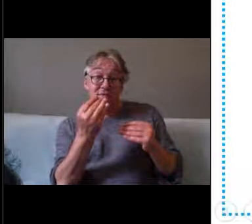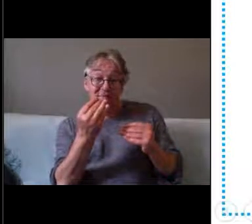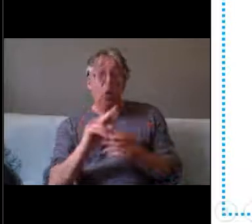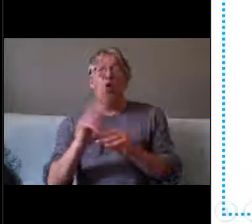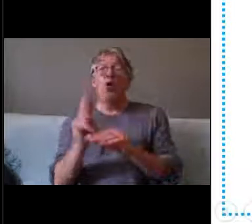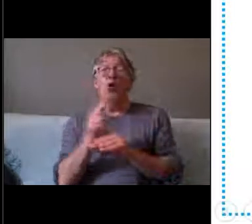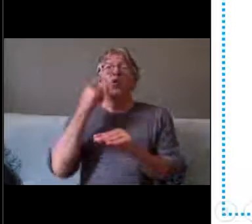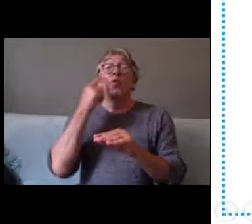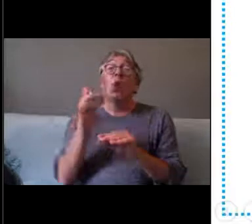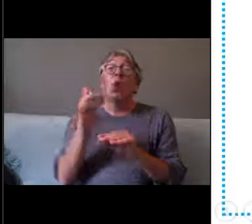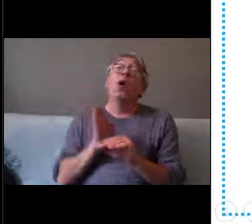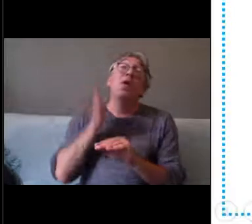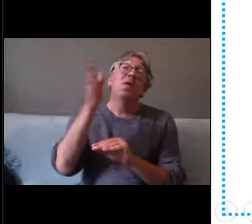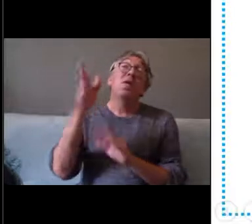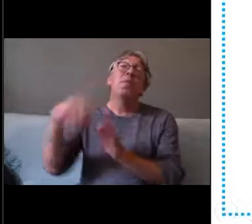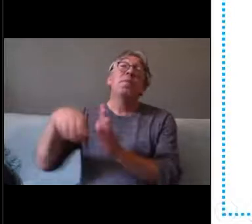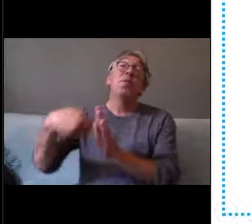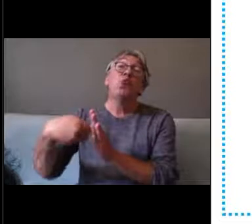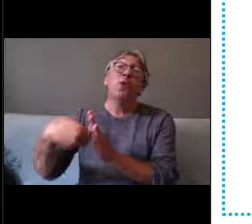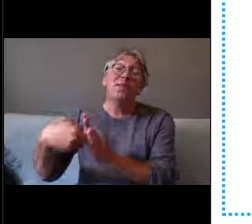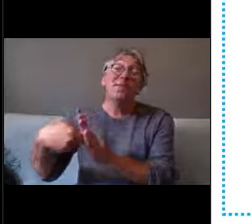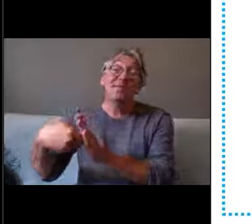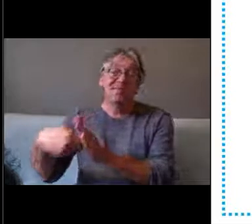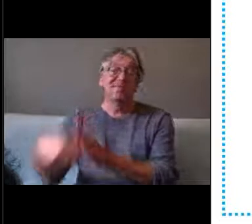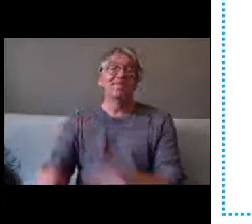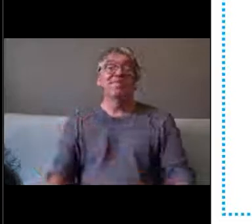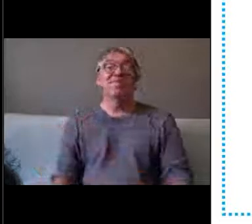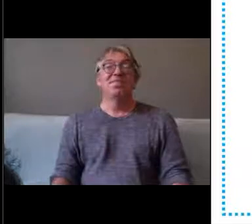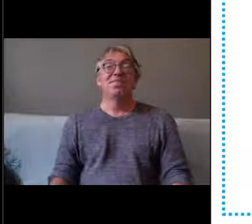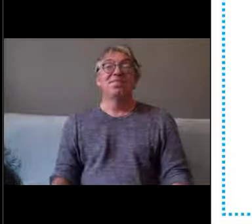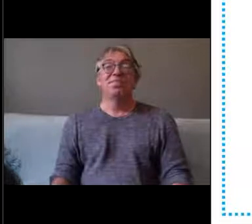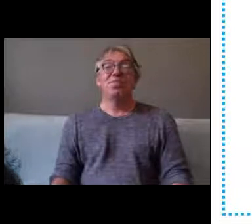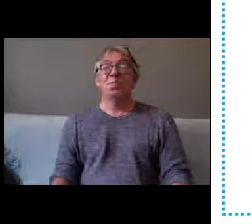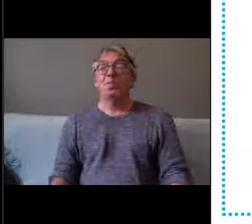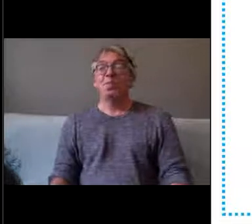An example of volunteer inclusivity. We have a volunteer